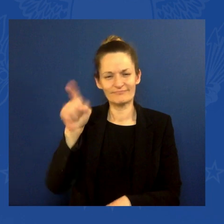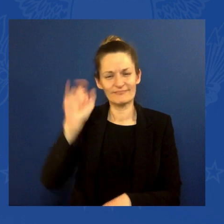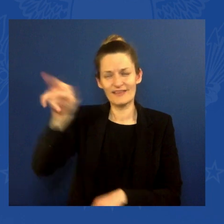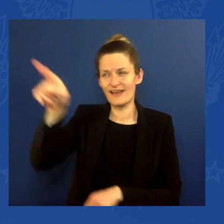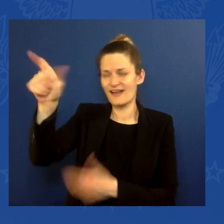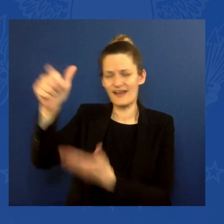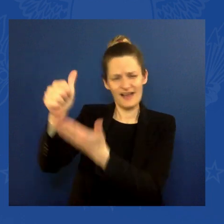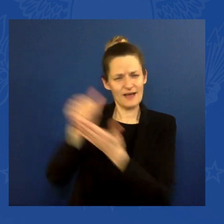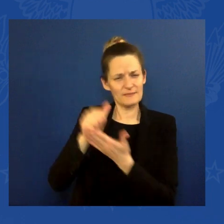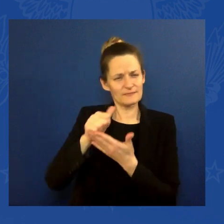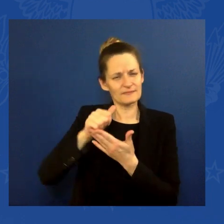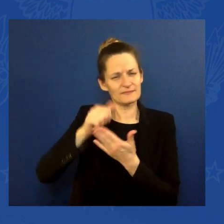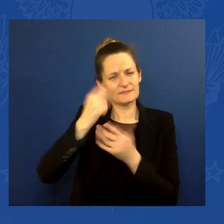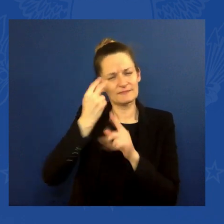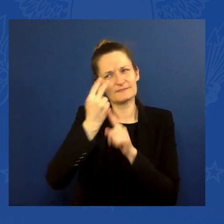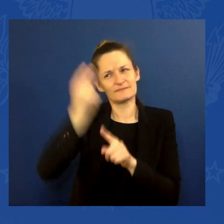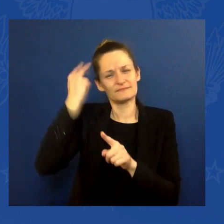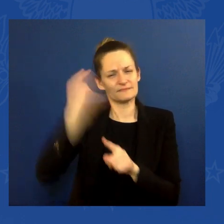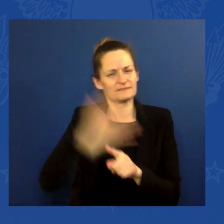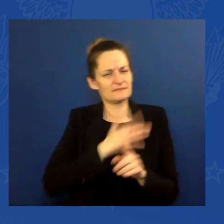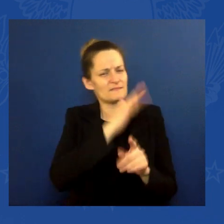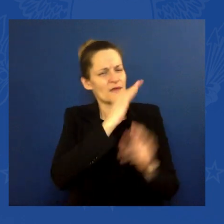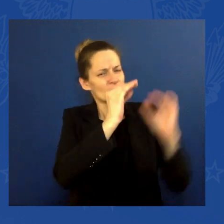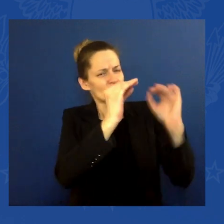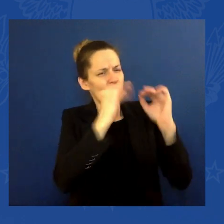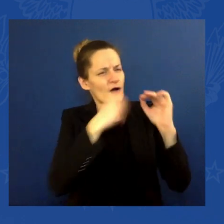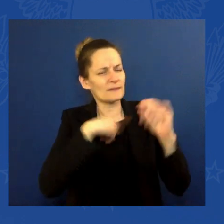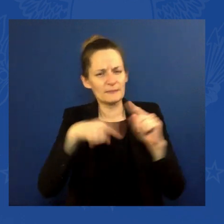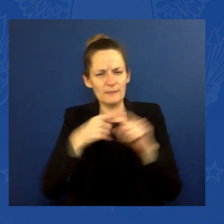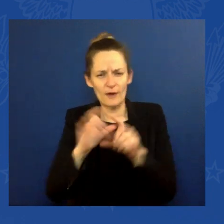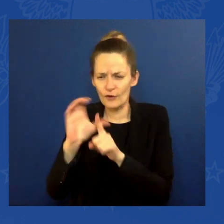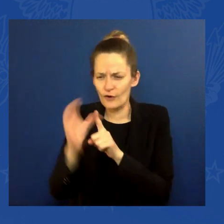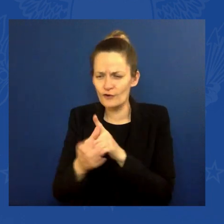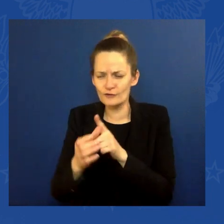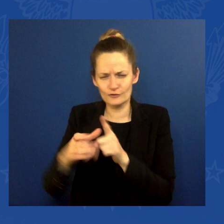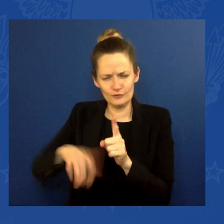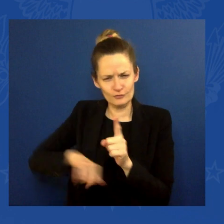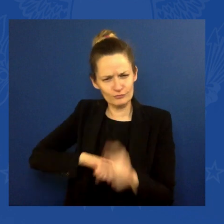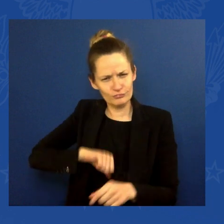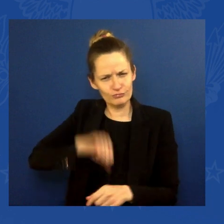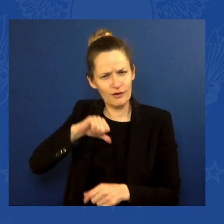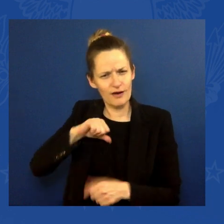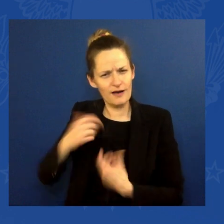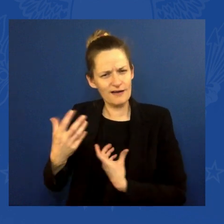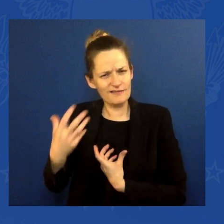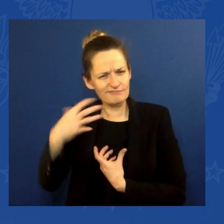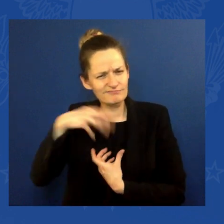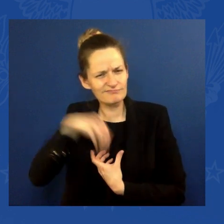an absolute certitude that we were equal to every person, and every person was equal to us.